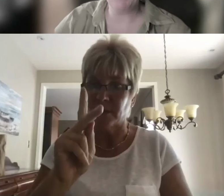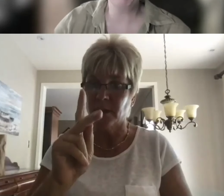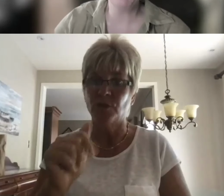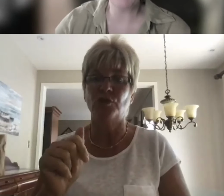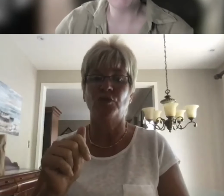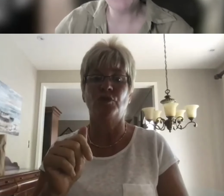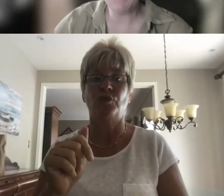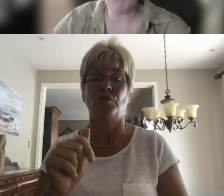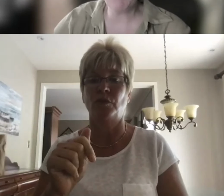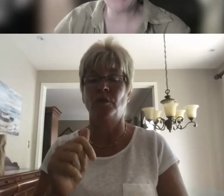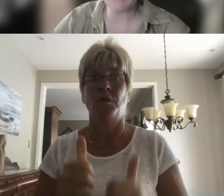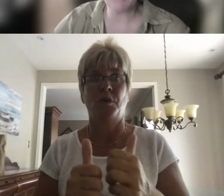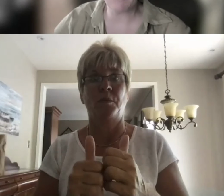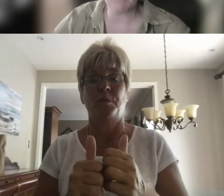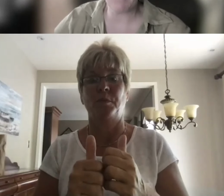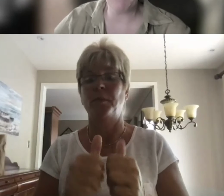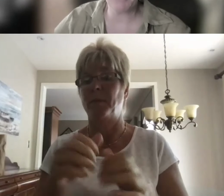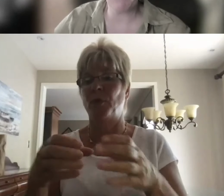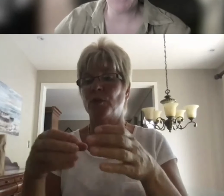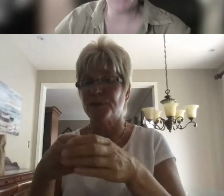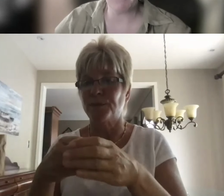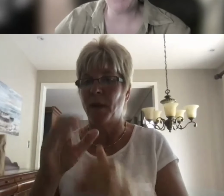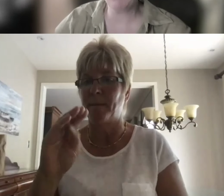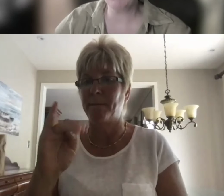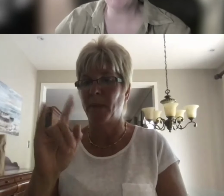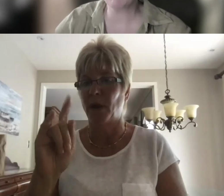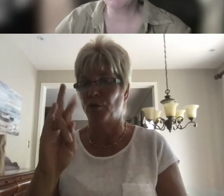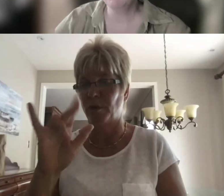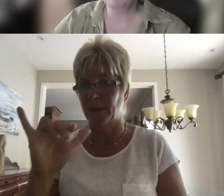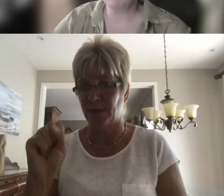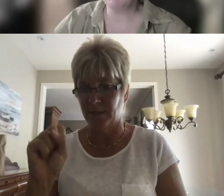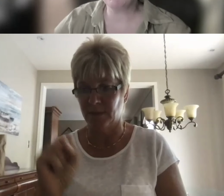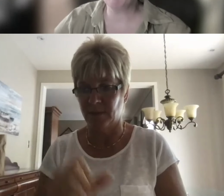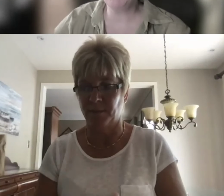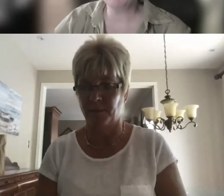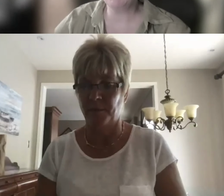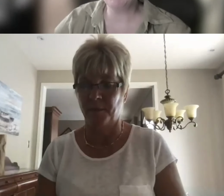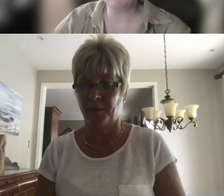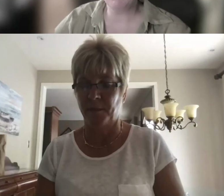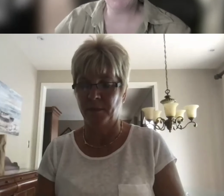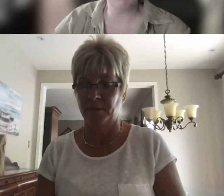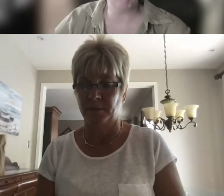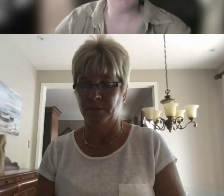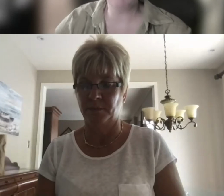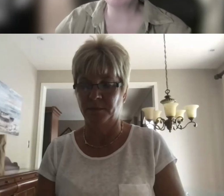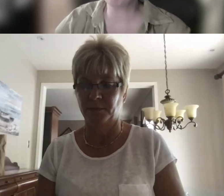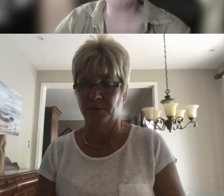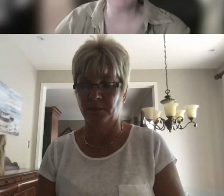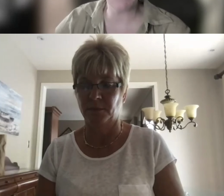Employment touches almost everything, whether you're someone in defense